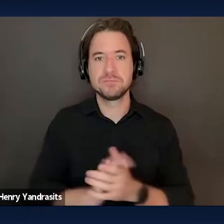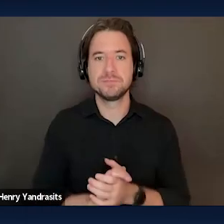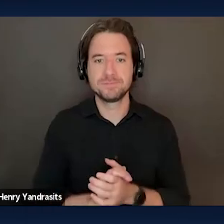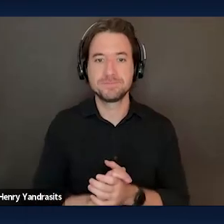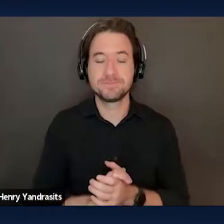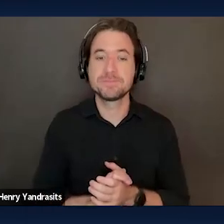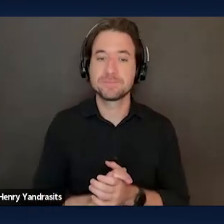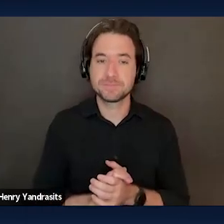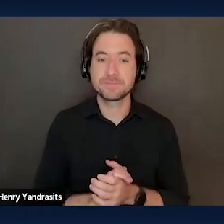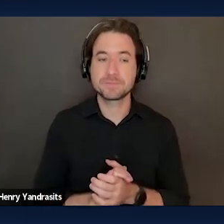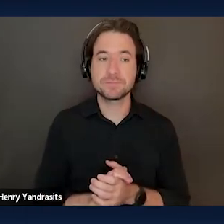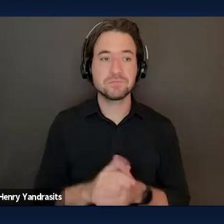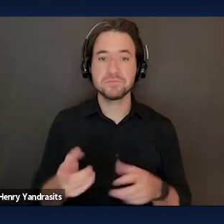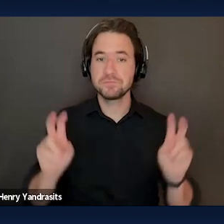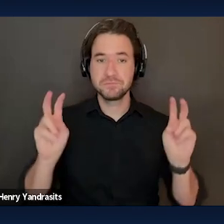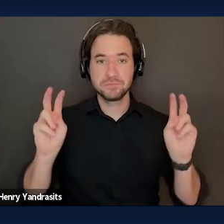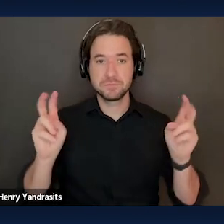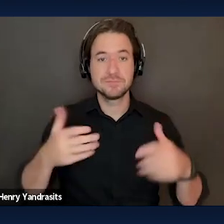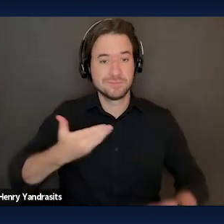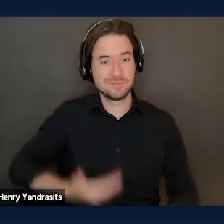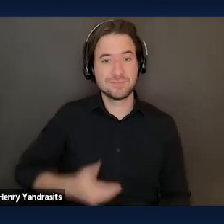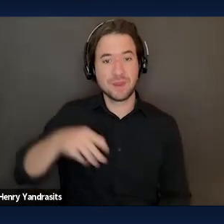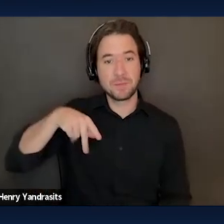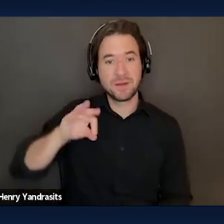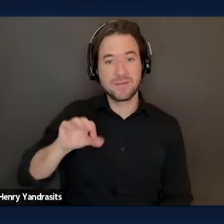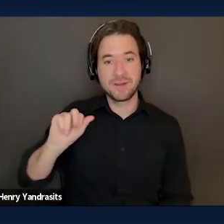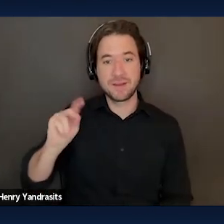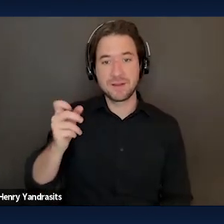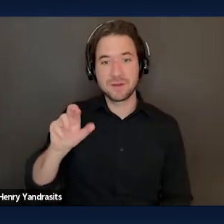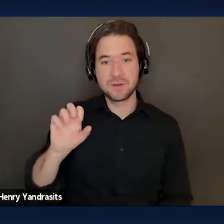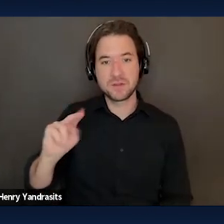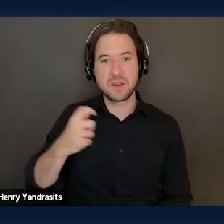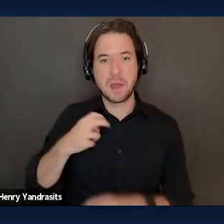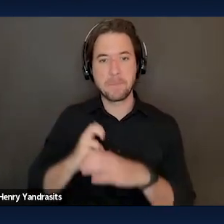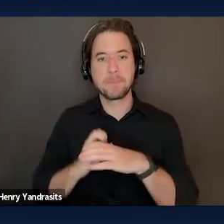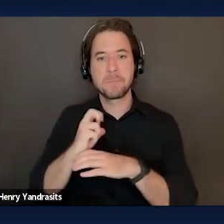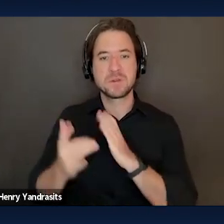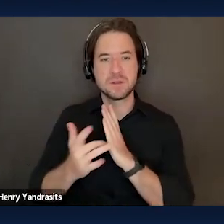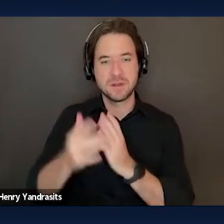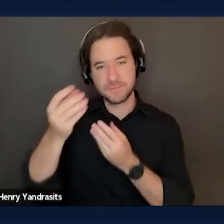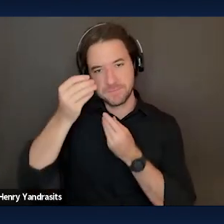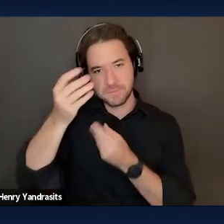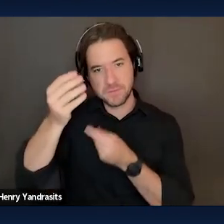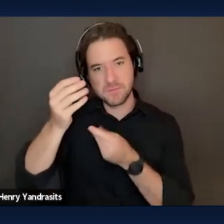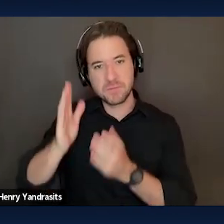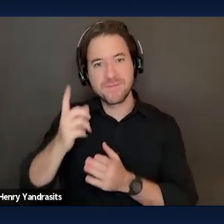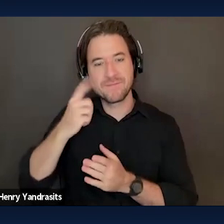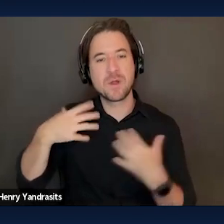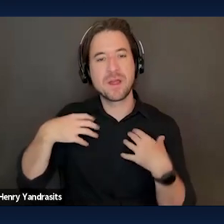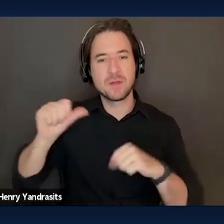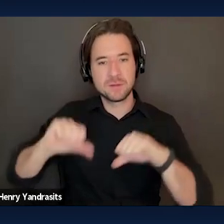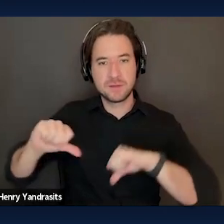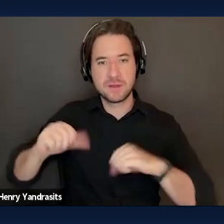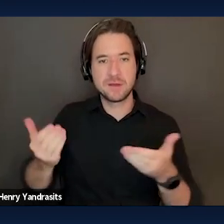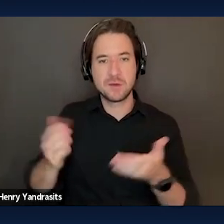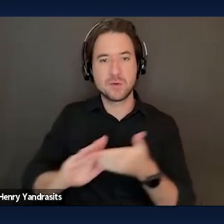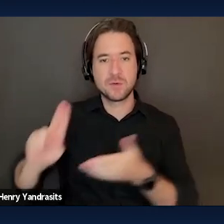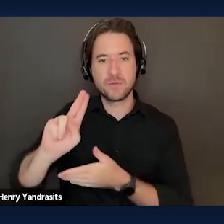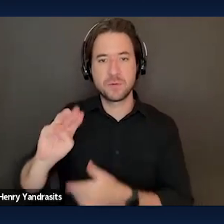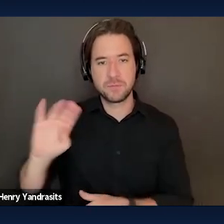Um, the title of the I am PF Anderson, I'm the Emerging Technologies Informationist for the Health Sciences here at the University of Michigan.